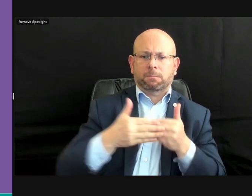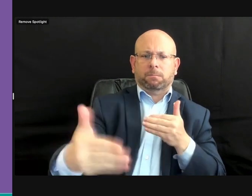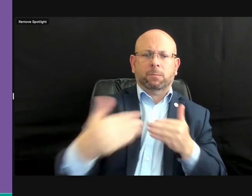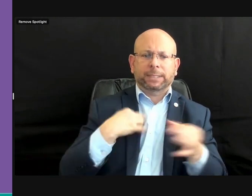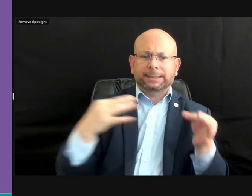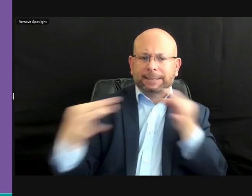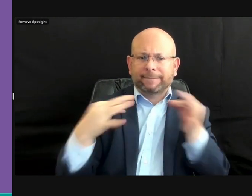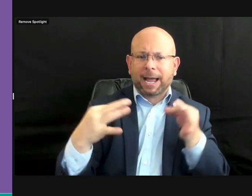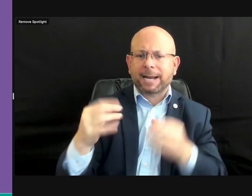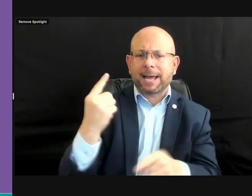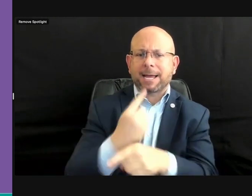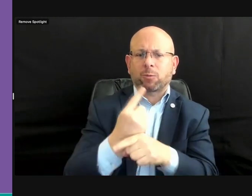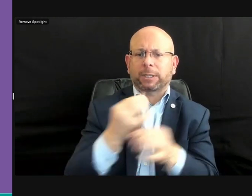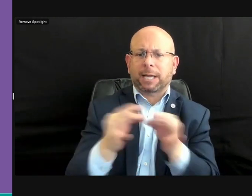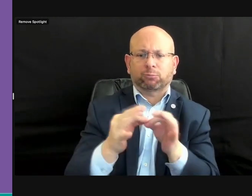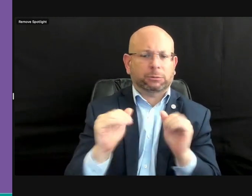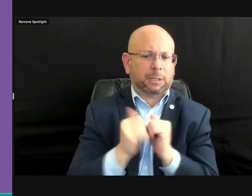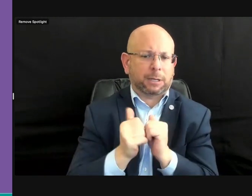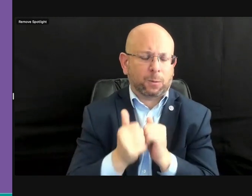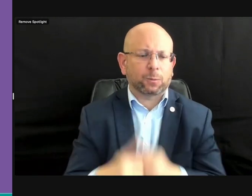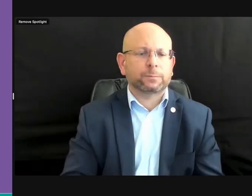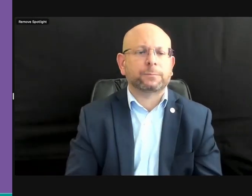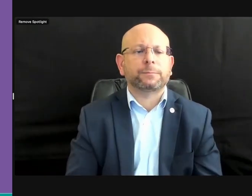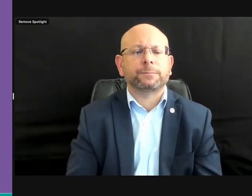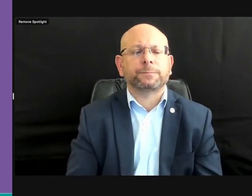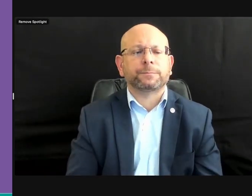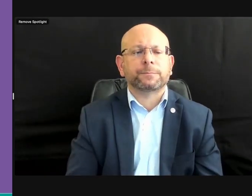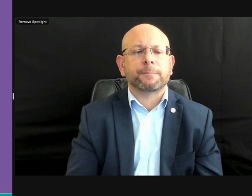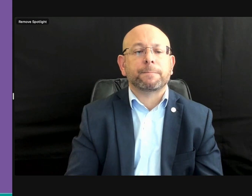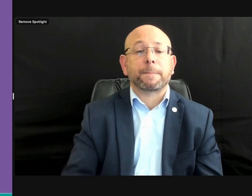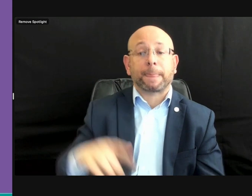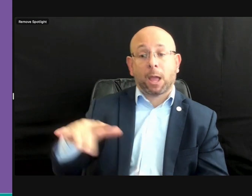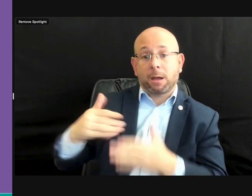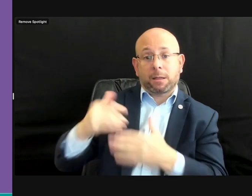How is it that we define accurate captioning?